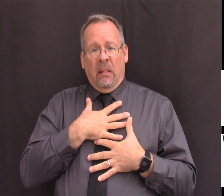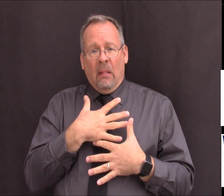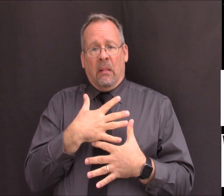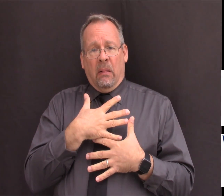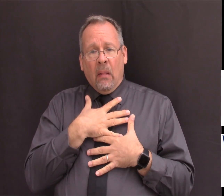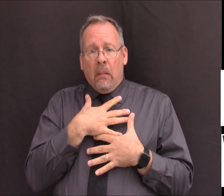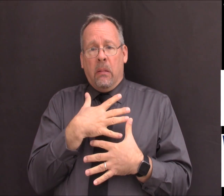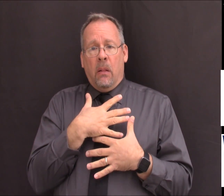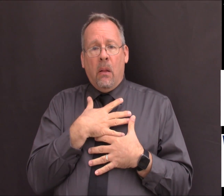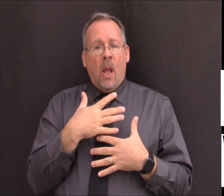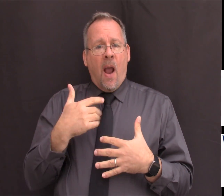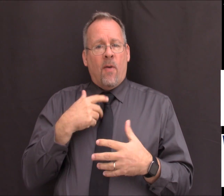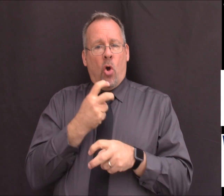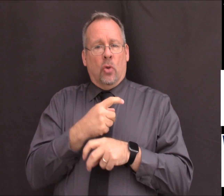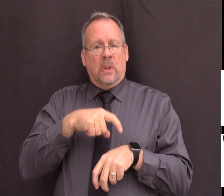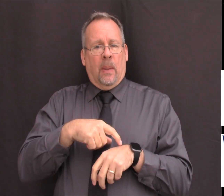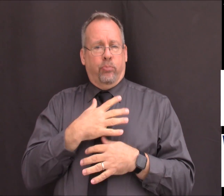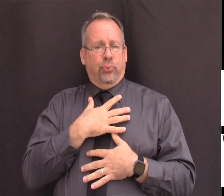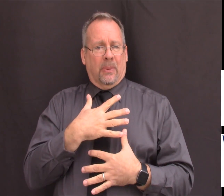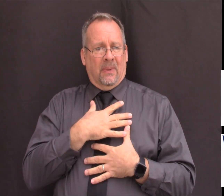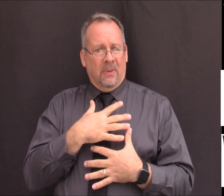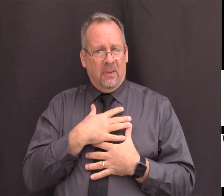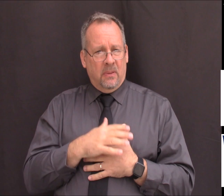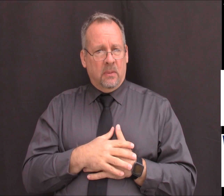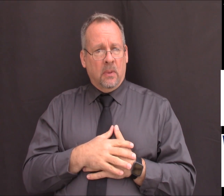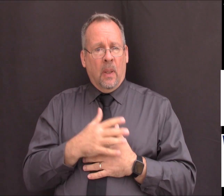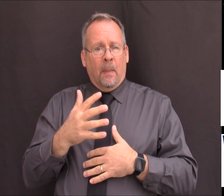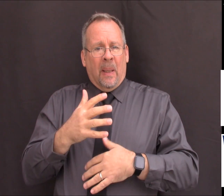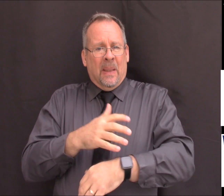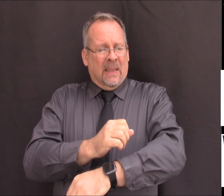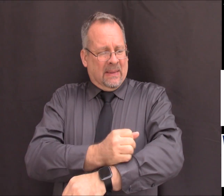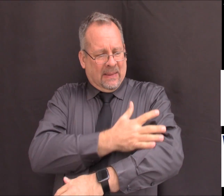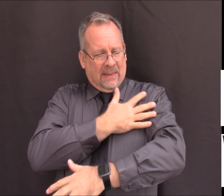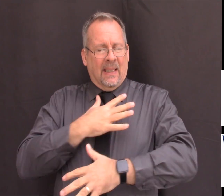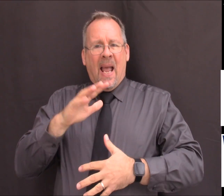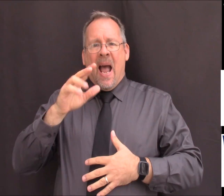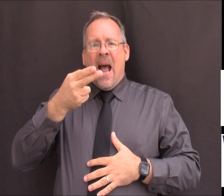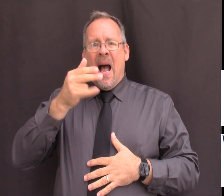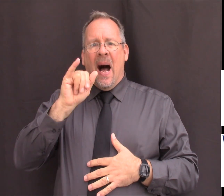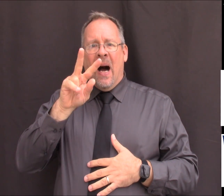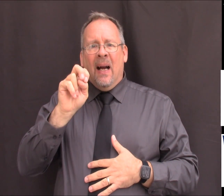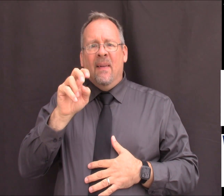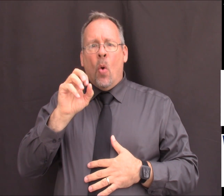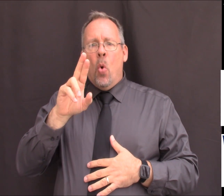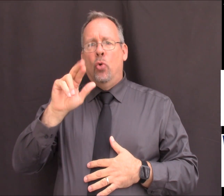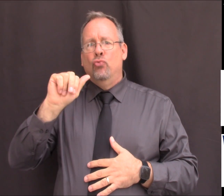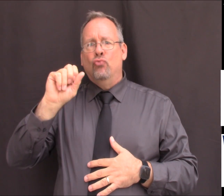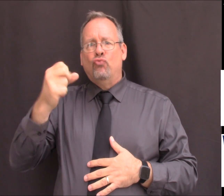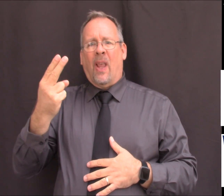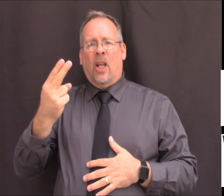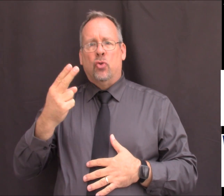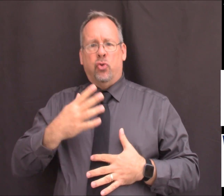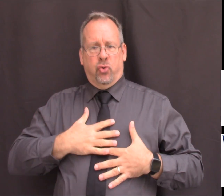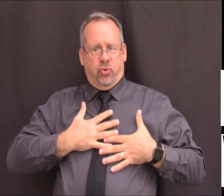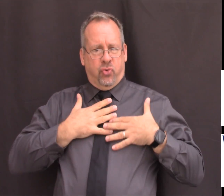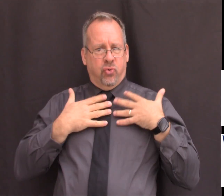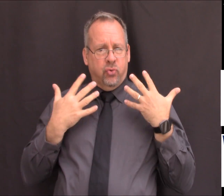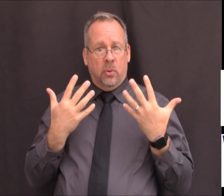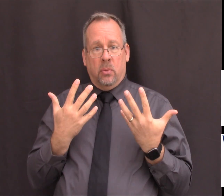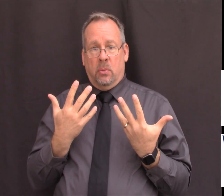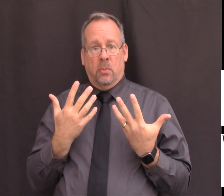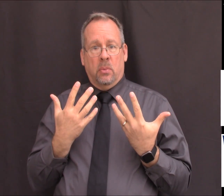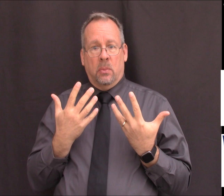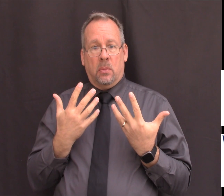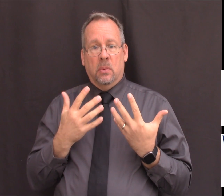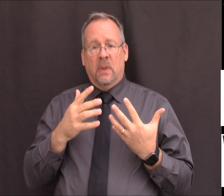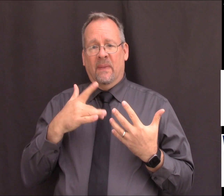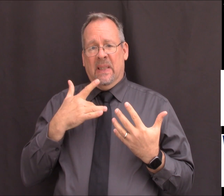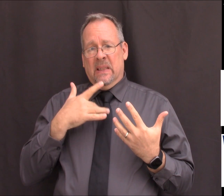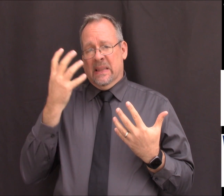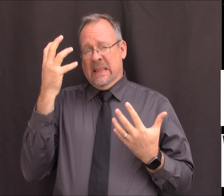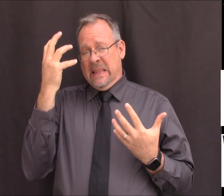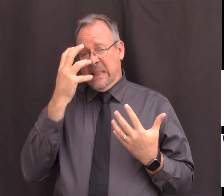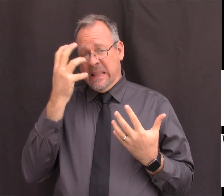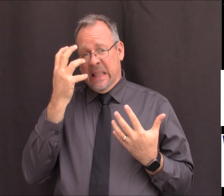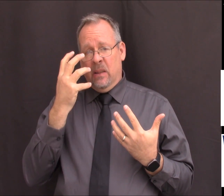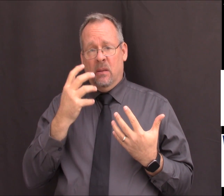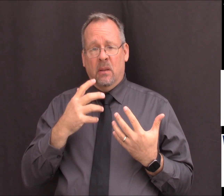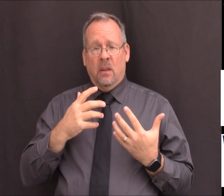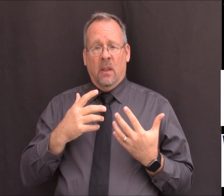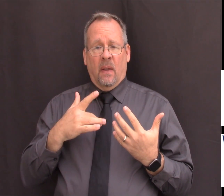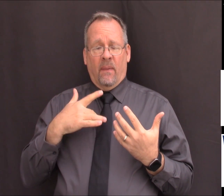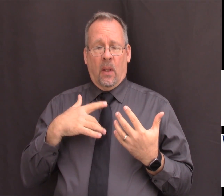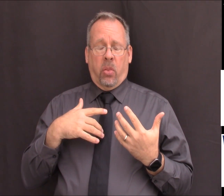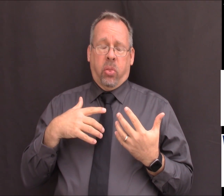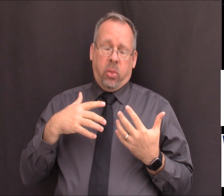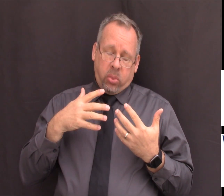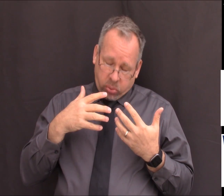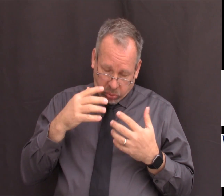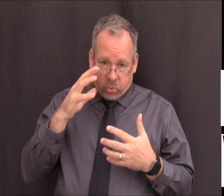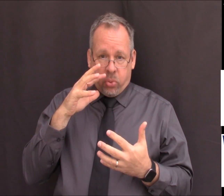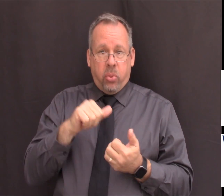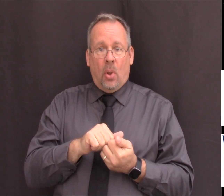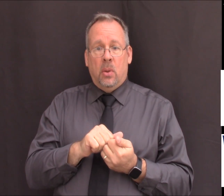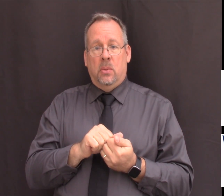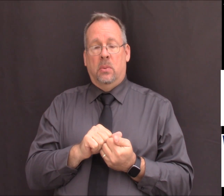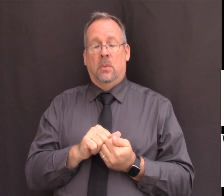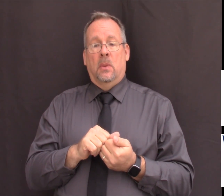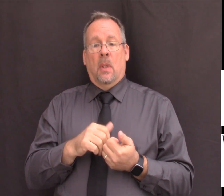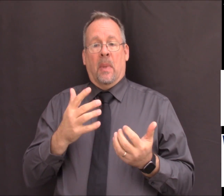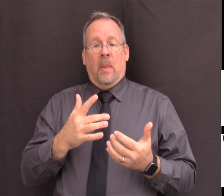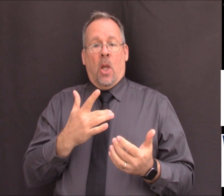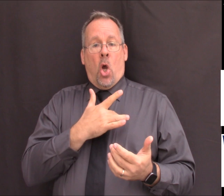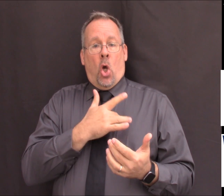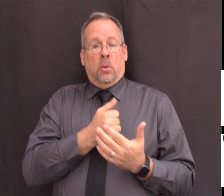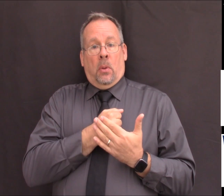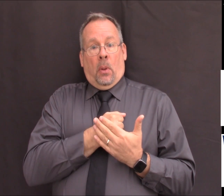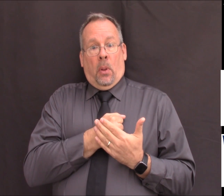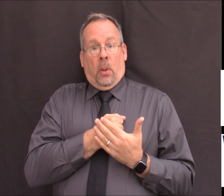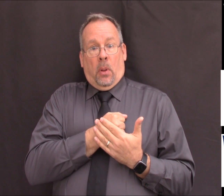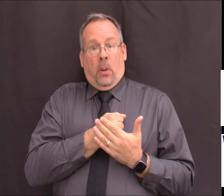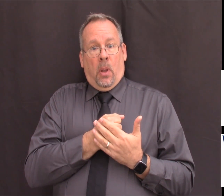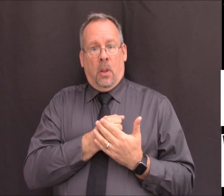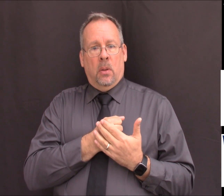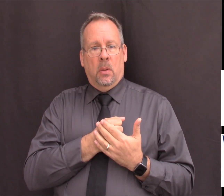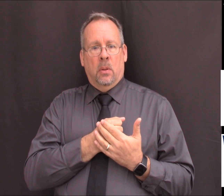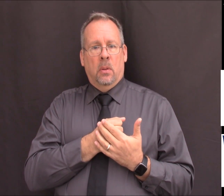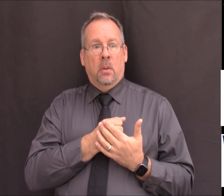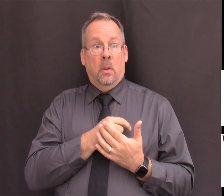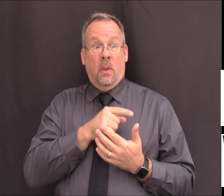trouble breathing, developing hives or a rash, feeling dizzy or faint, or having a rapid heart rate. They are medical emergencies.